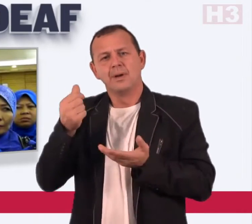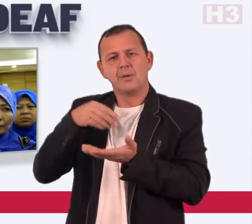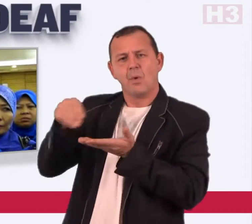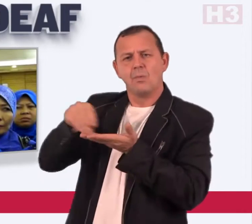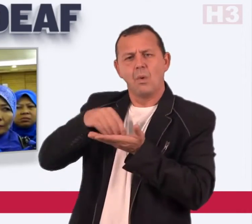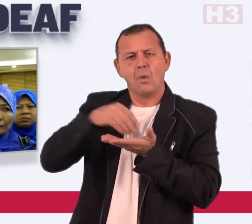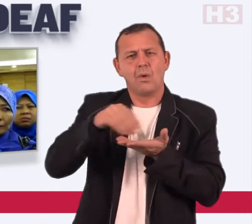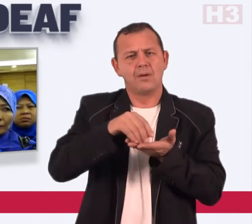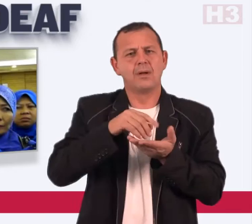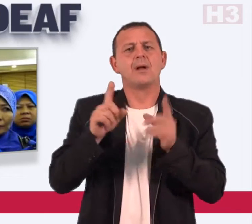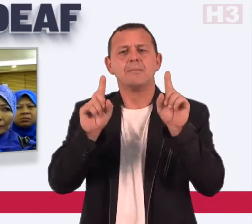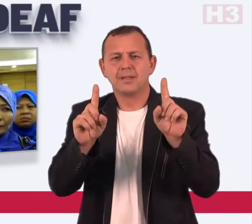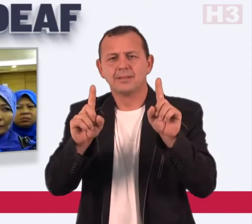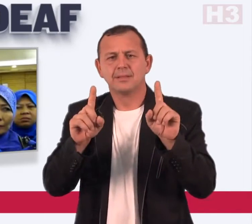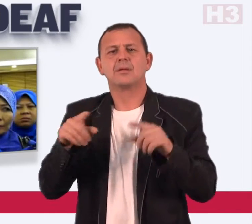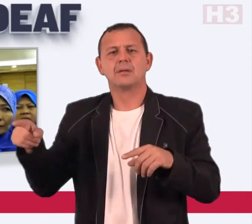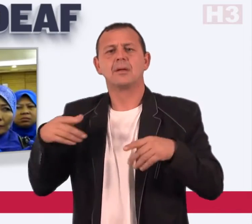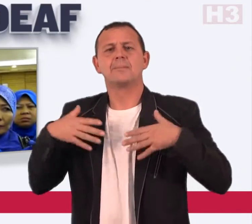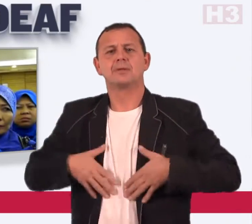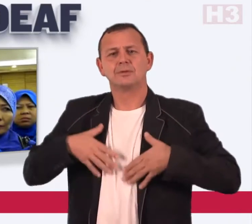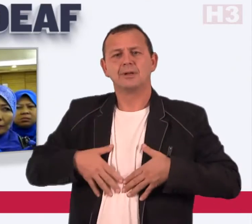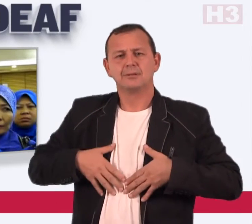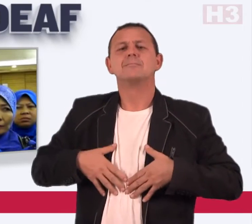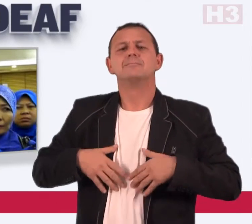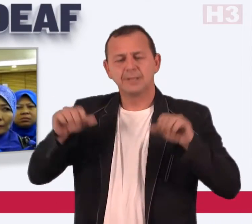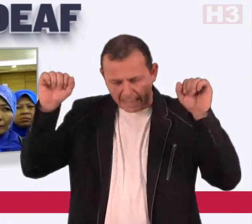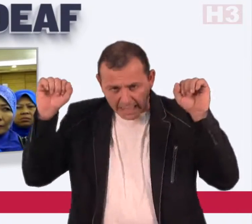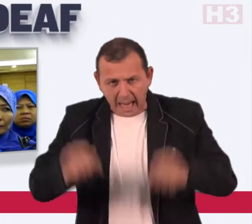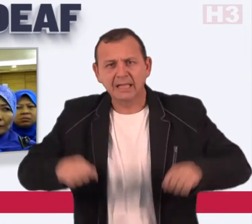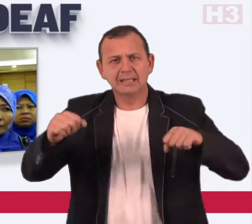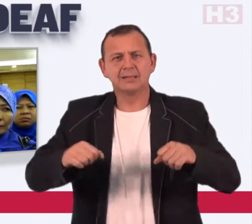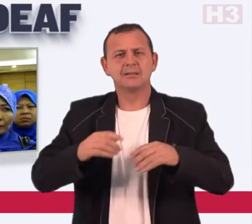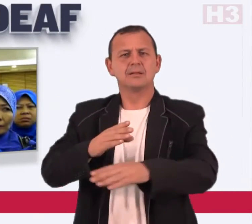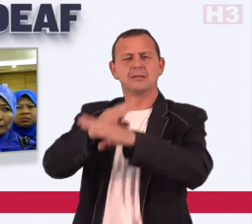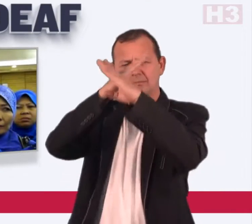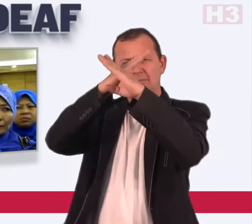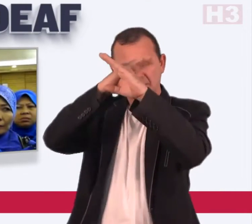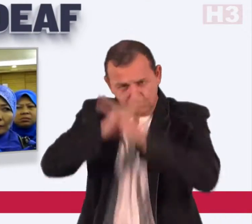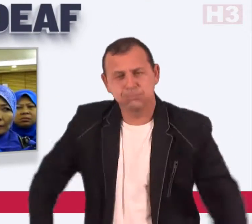costs but the PM believes these issues can